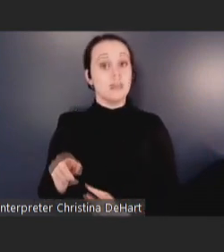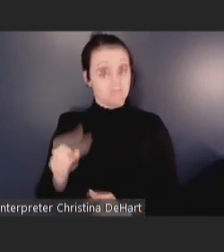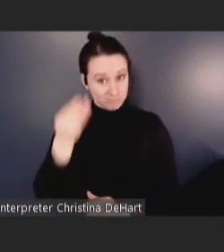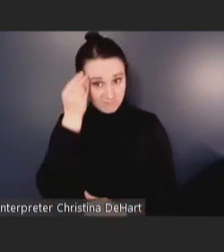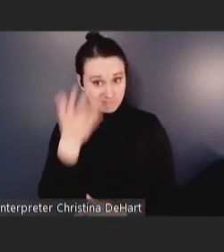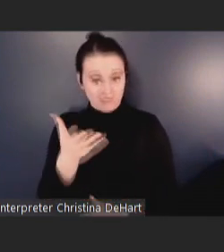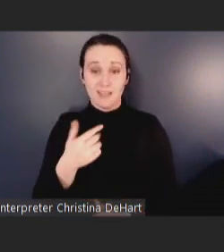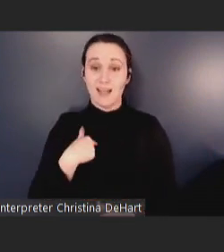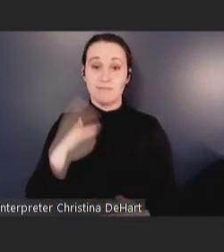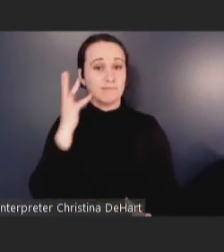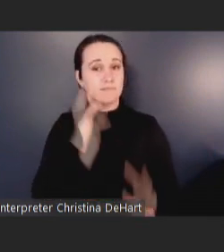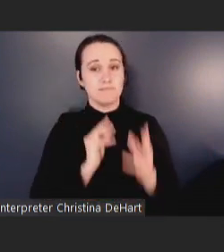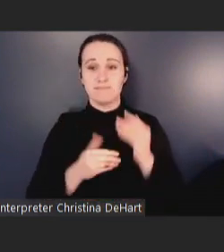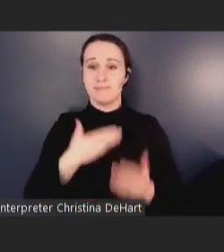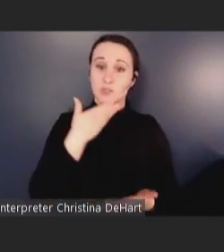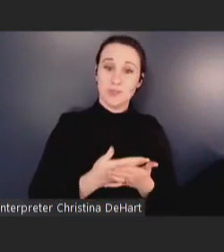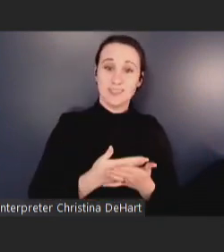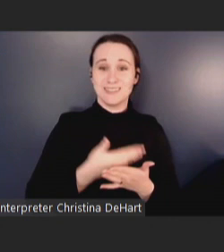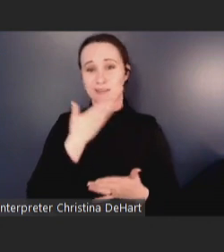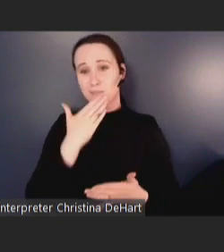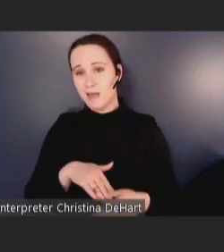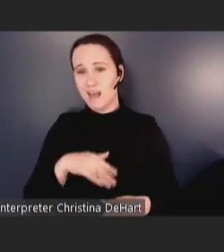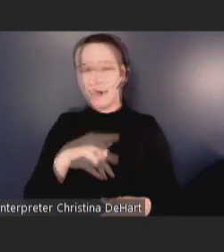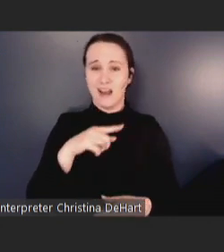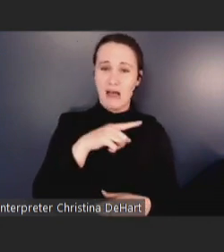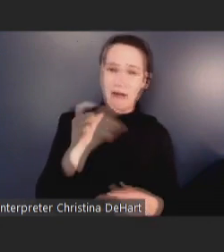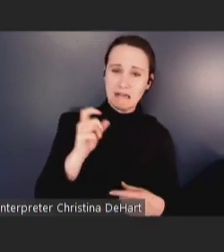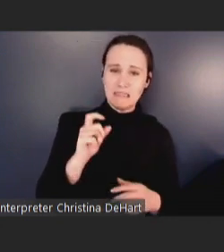and the ugly. in all of our interactions across the healthcare system. So,